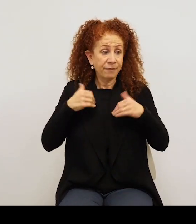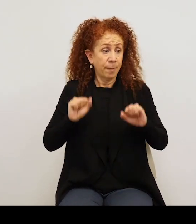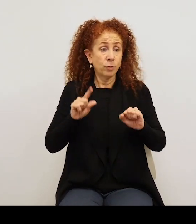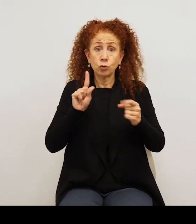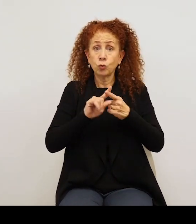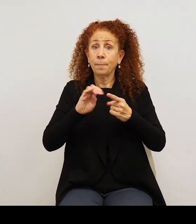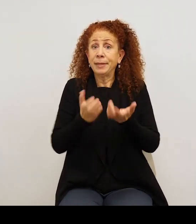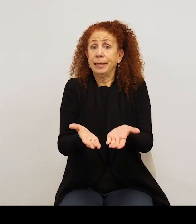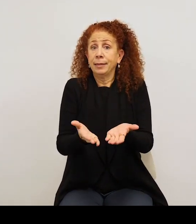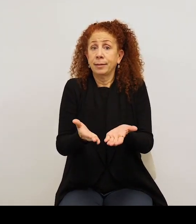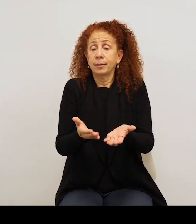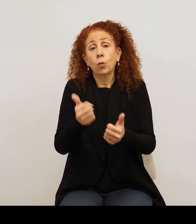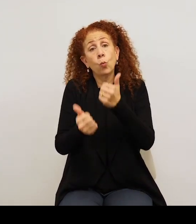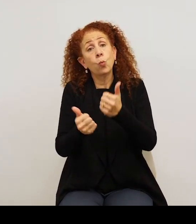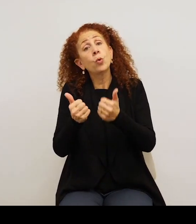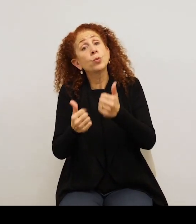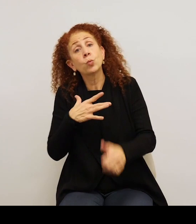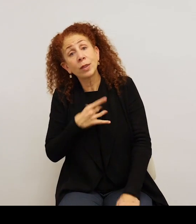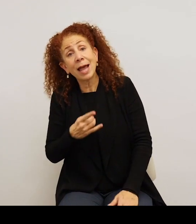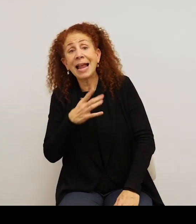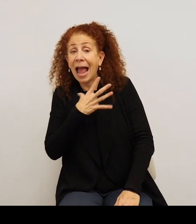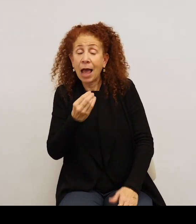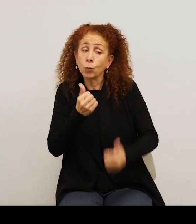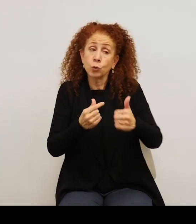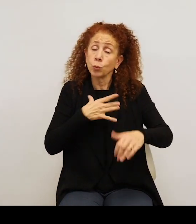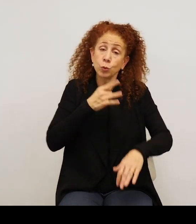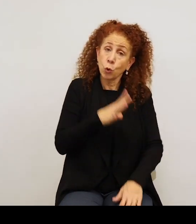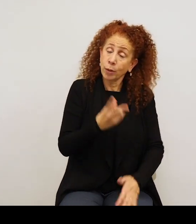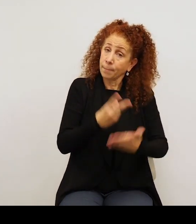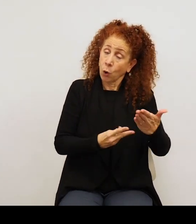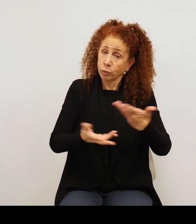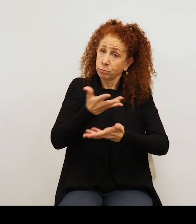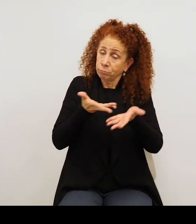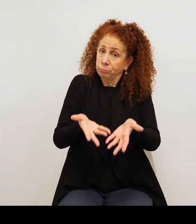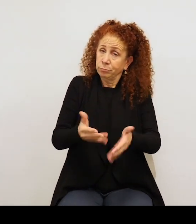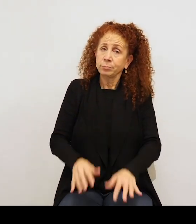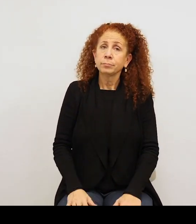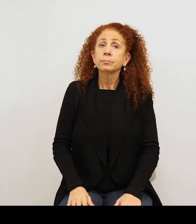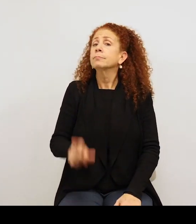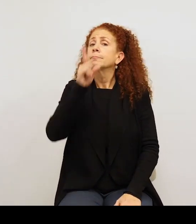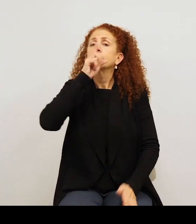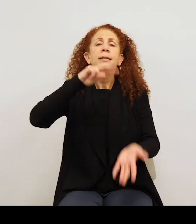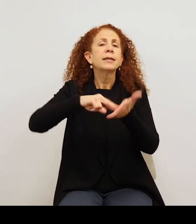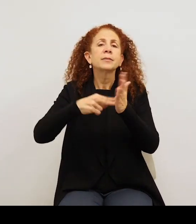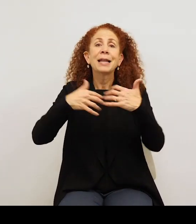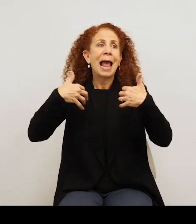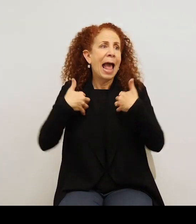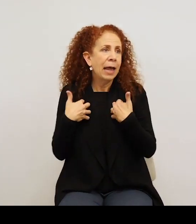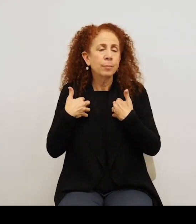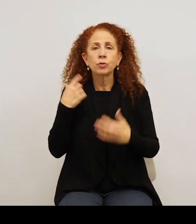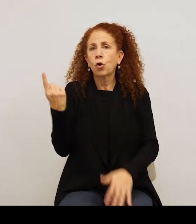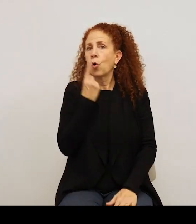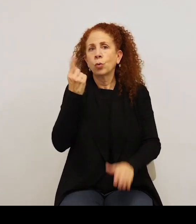the ones we like as much as the ones we don't like? And this is not to say that animals are always wonderful,